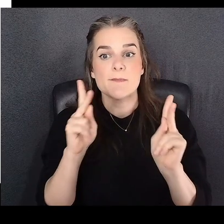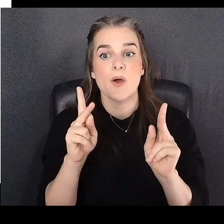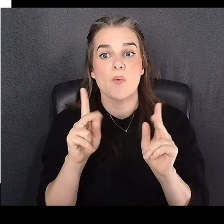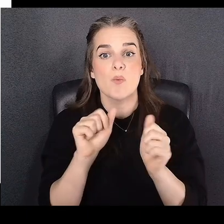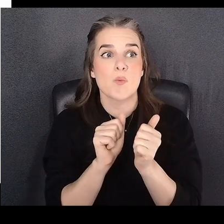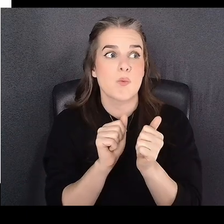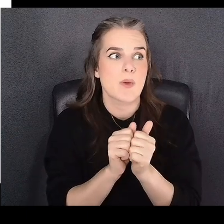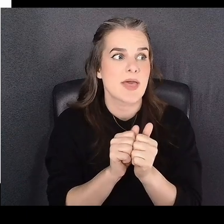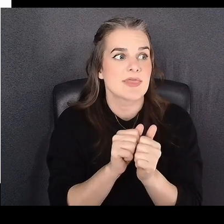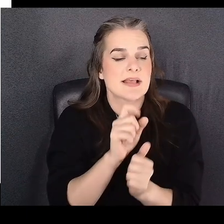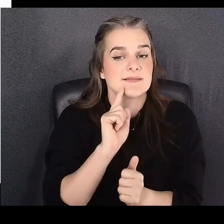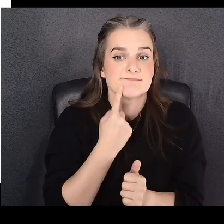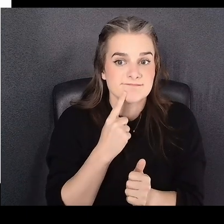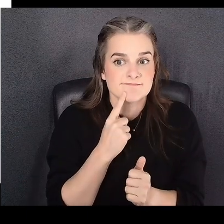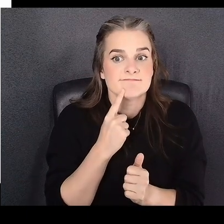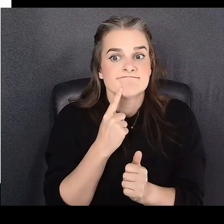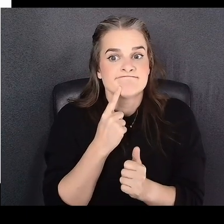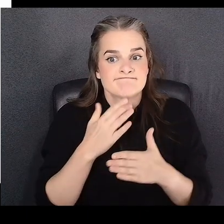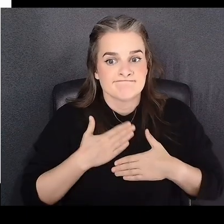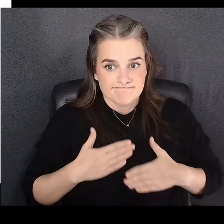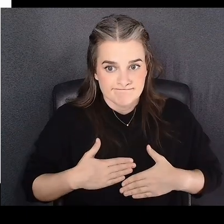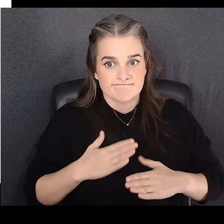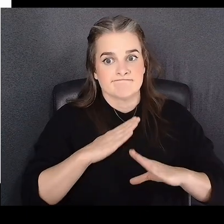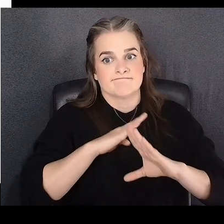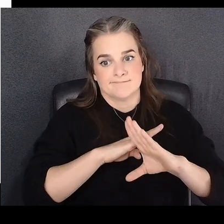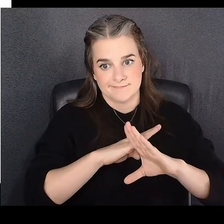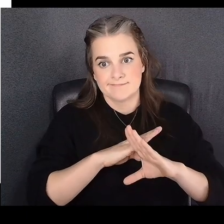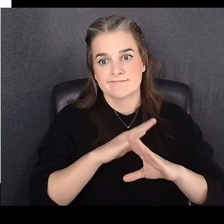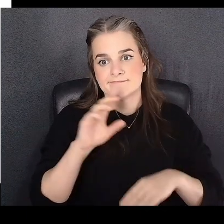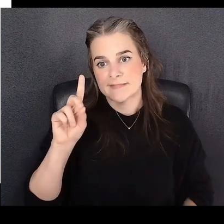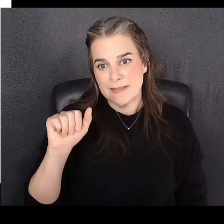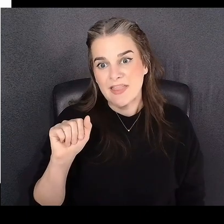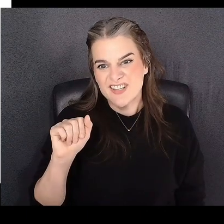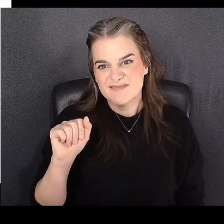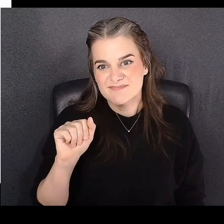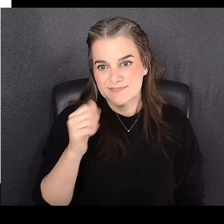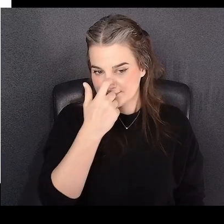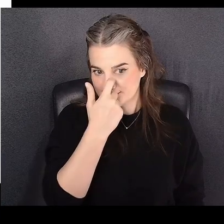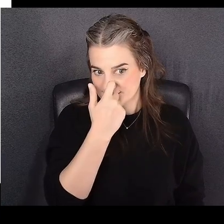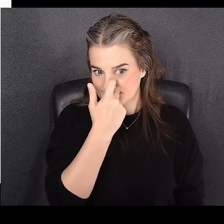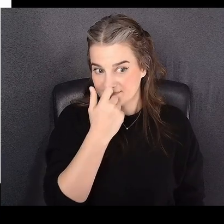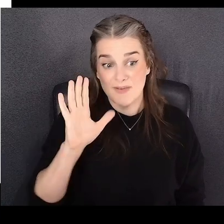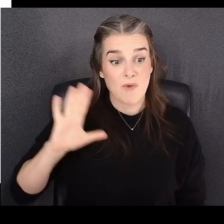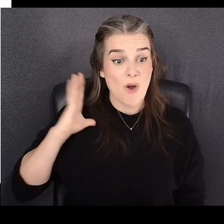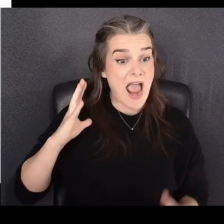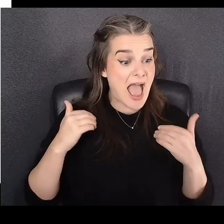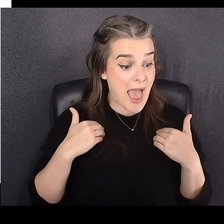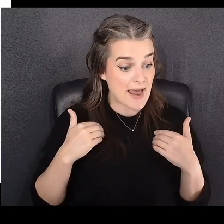And back in the day, we're talking a cap with taping a paintbrush to and allowing somebody